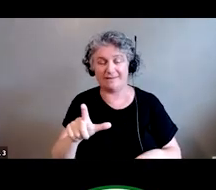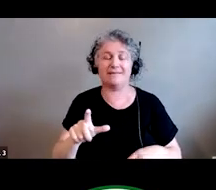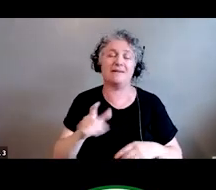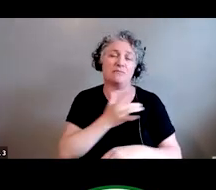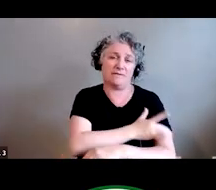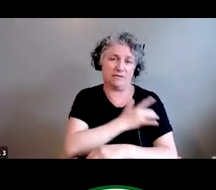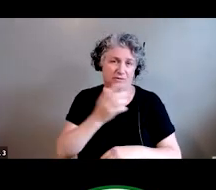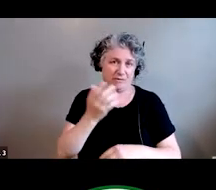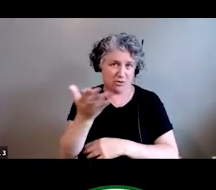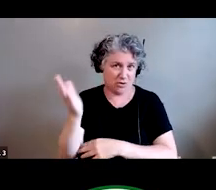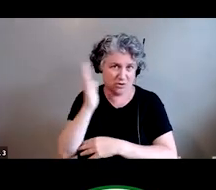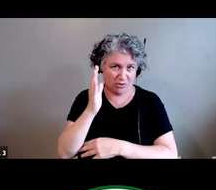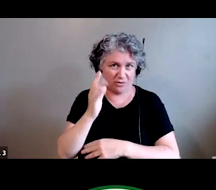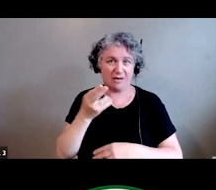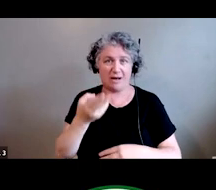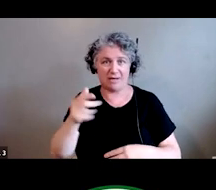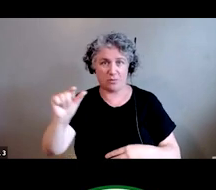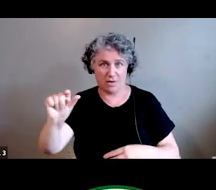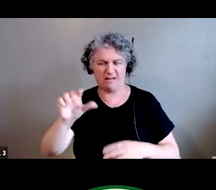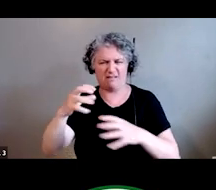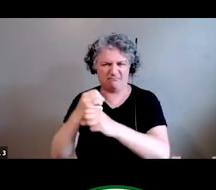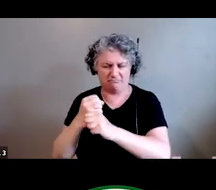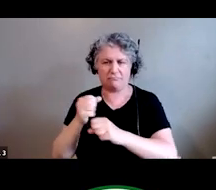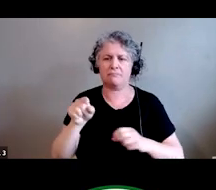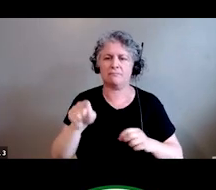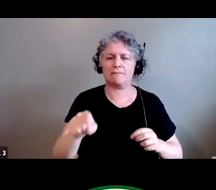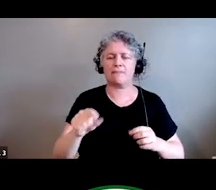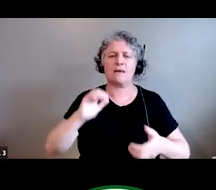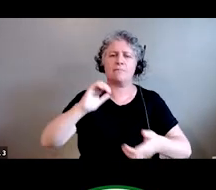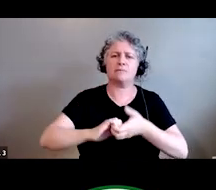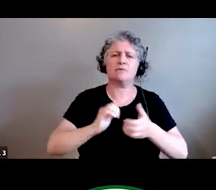Addition to interpretative materials that share origin stories and connections to the